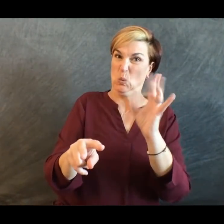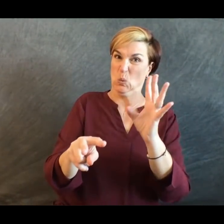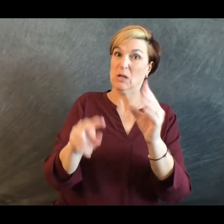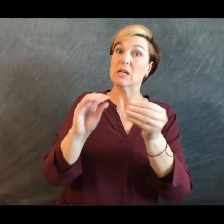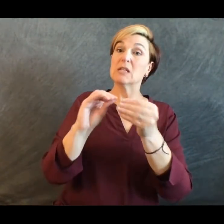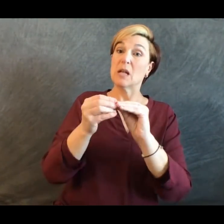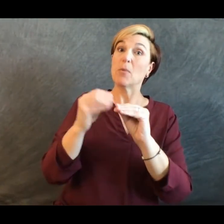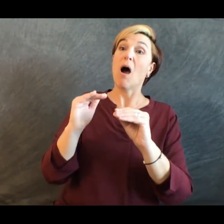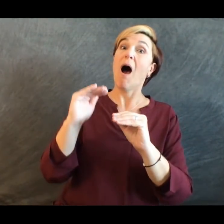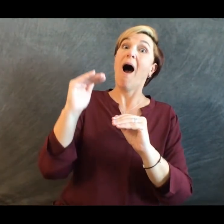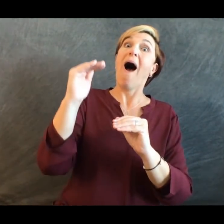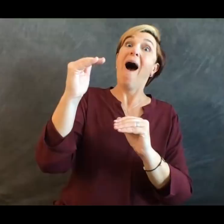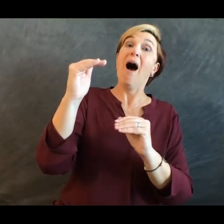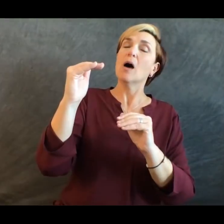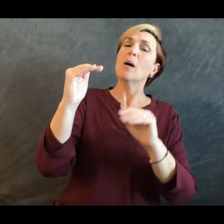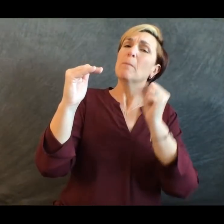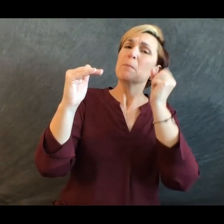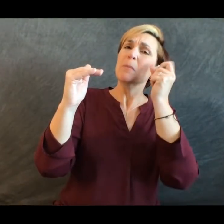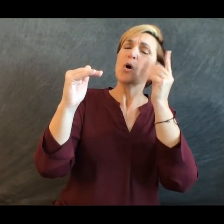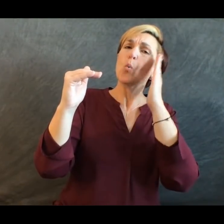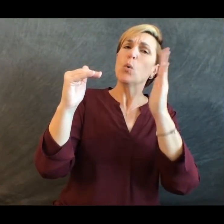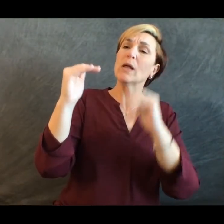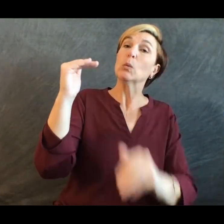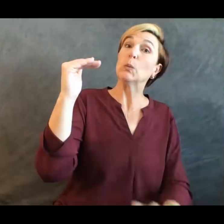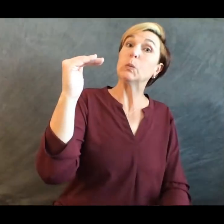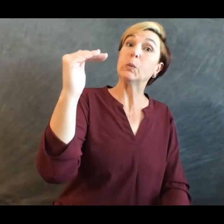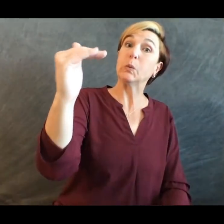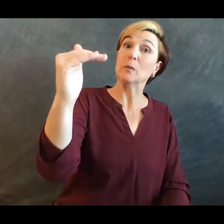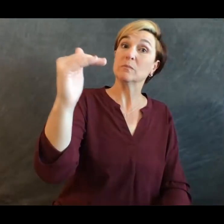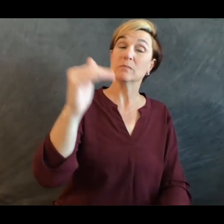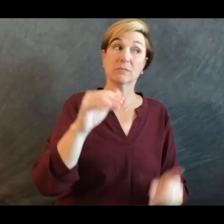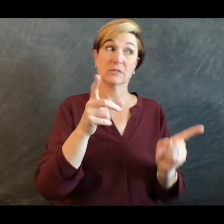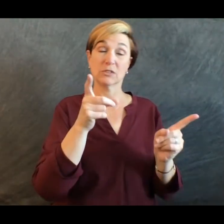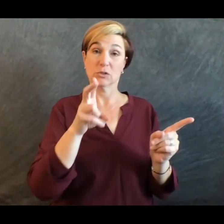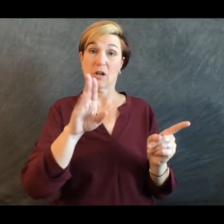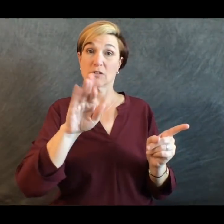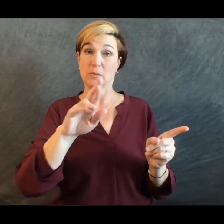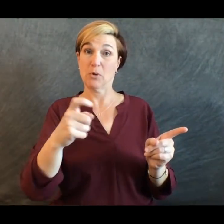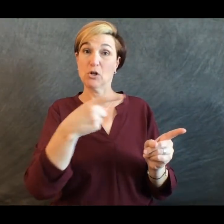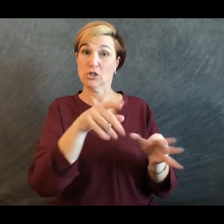dr. Burks had mentioned but it's important to remember that this is not